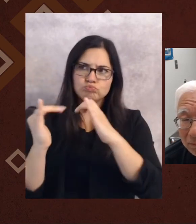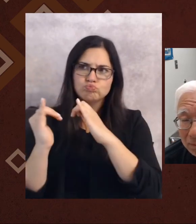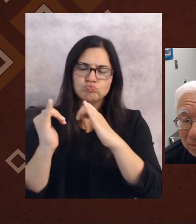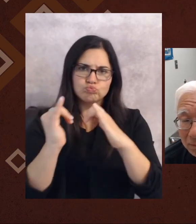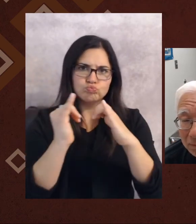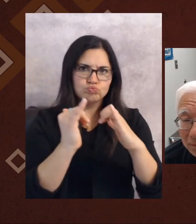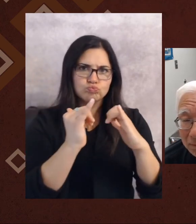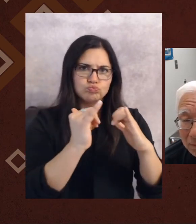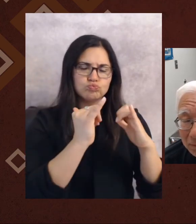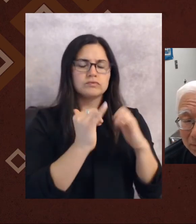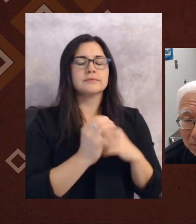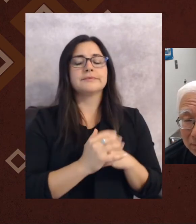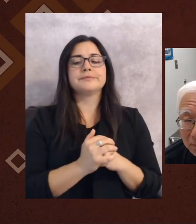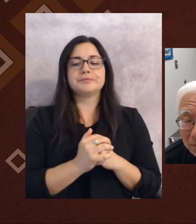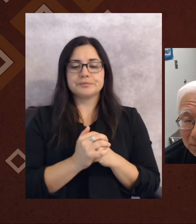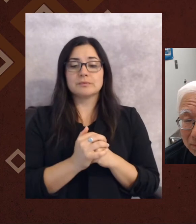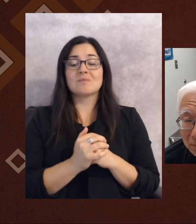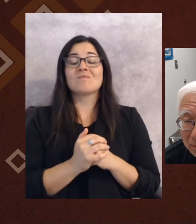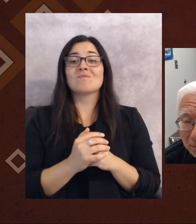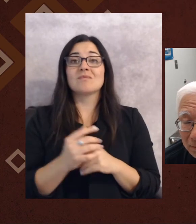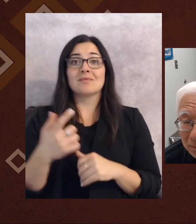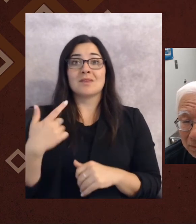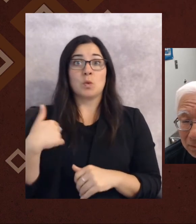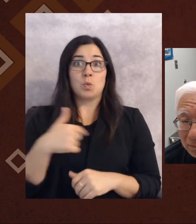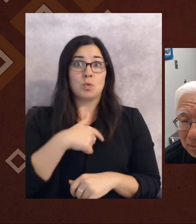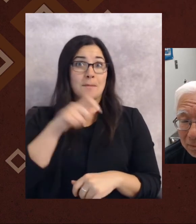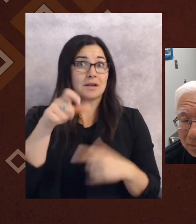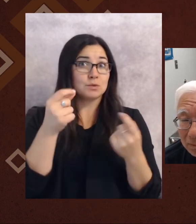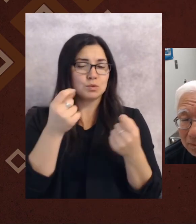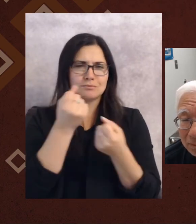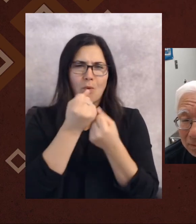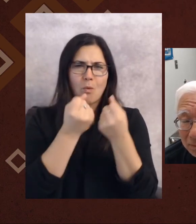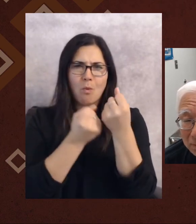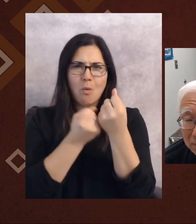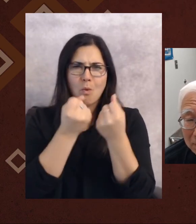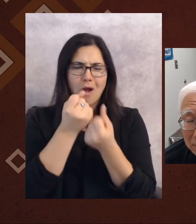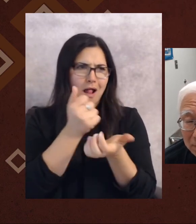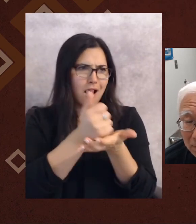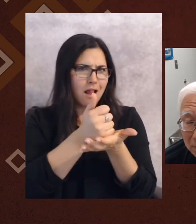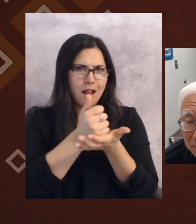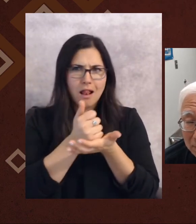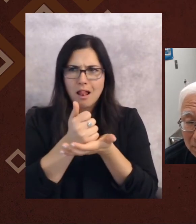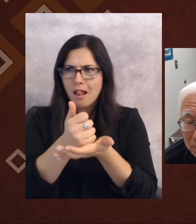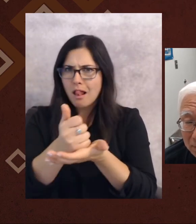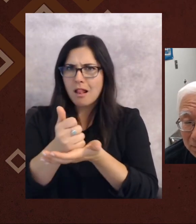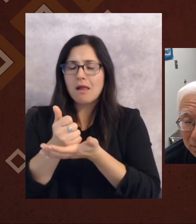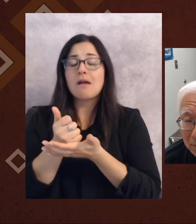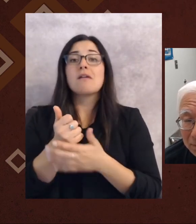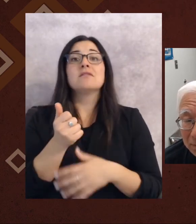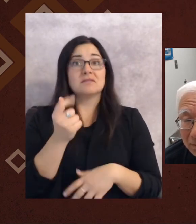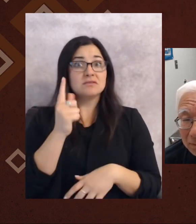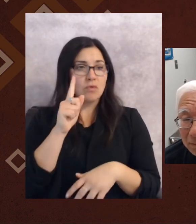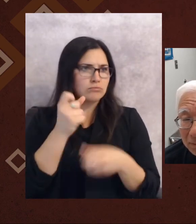The most important thing that any of us can do is to support each other, to help each other and to be there for each other, to defend each other.